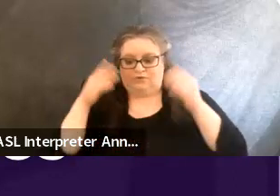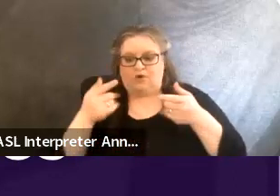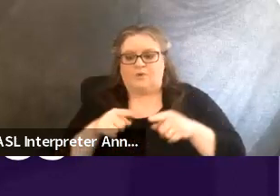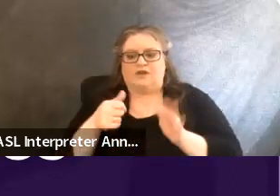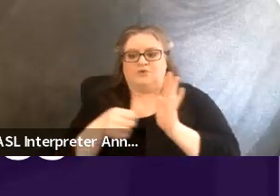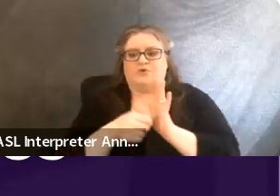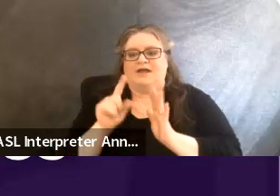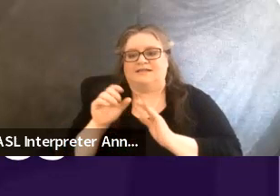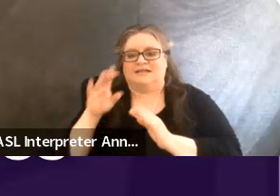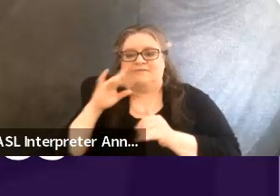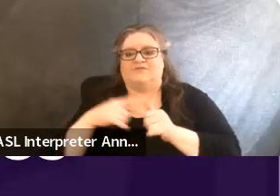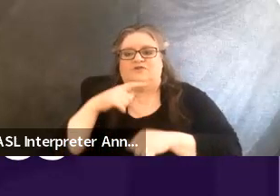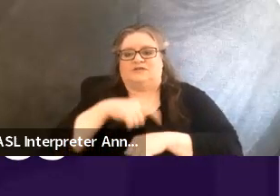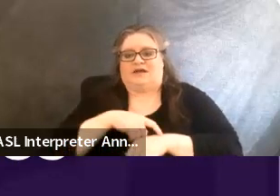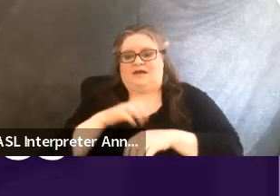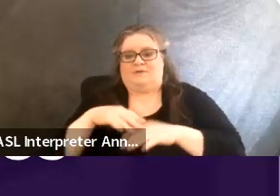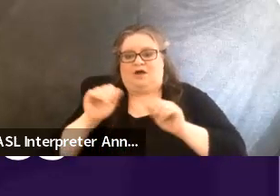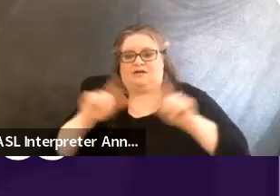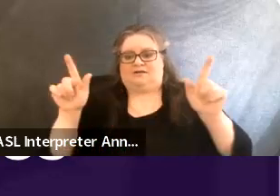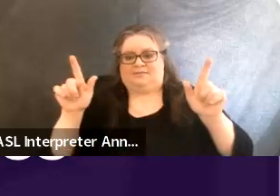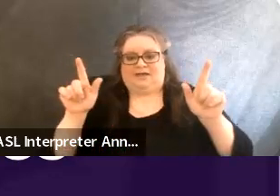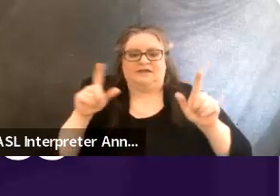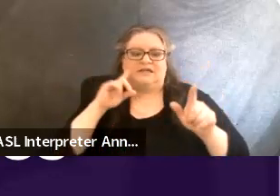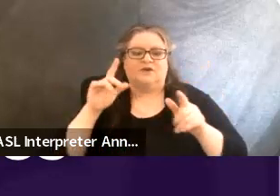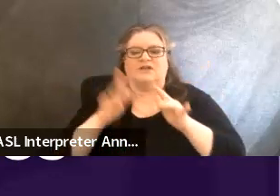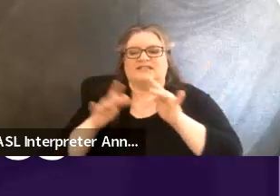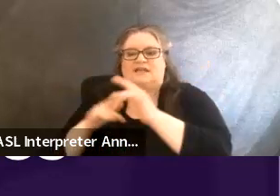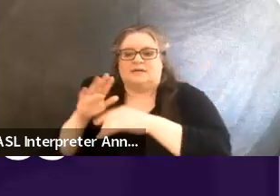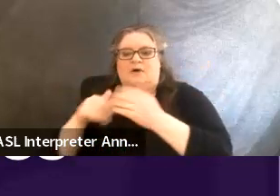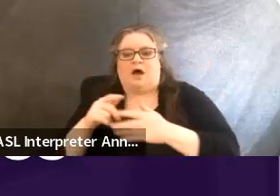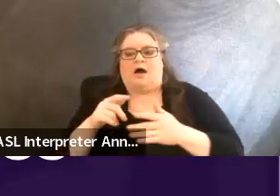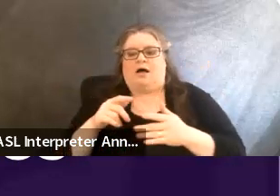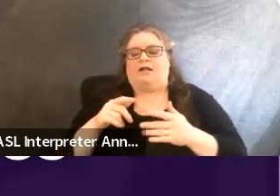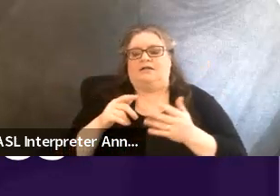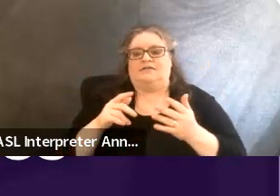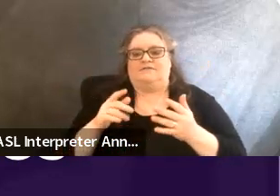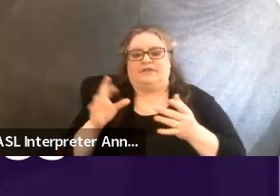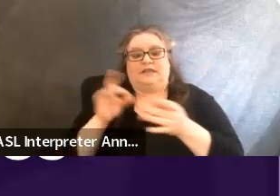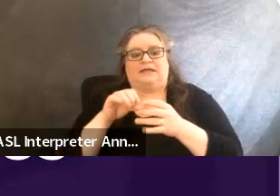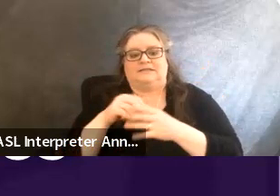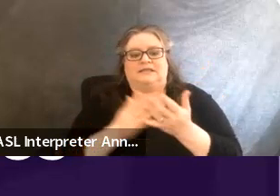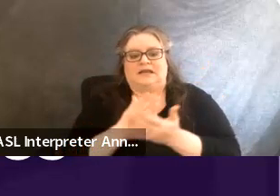for the first time on a page. So, it skips all the links in the main navigation, and it goes straight to the content.